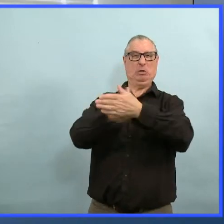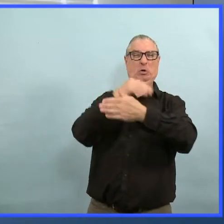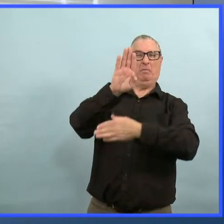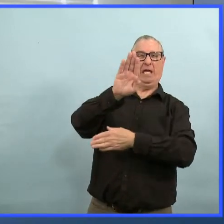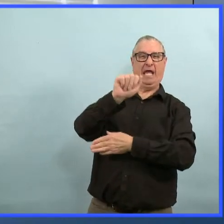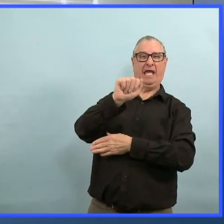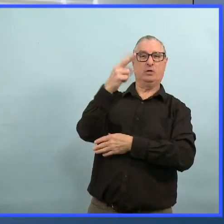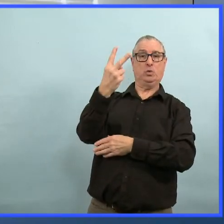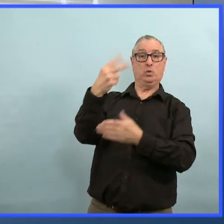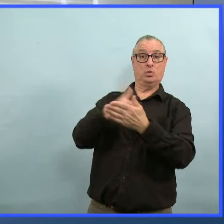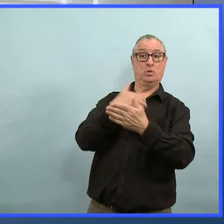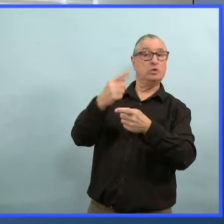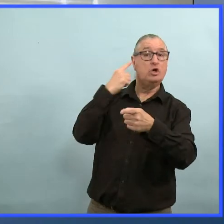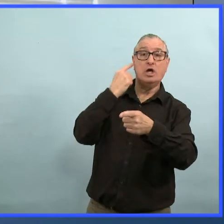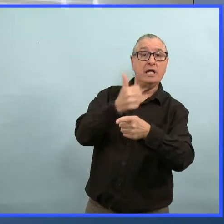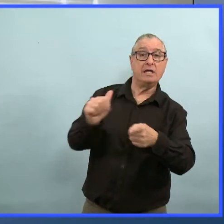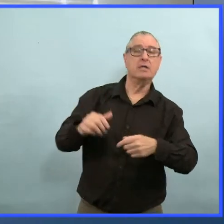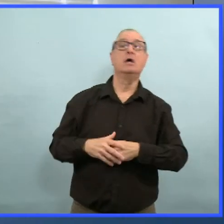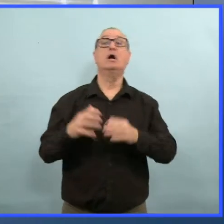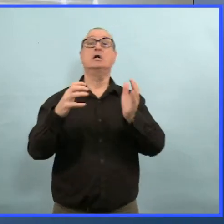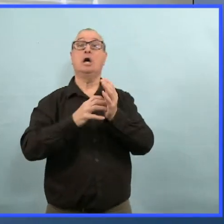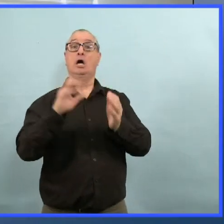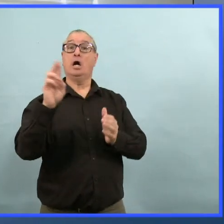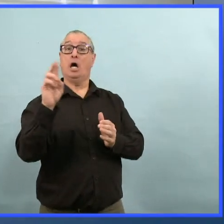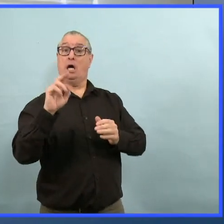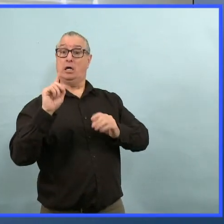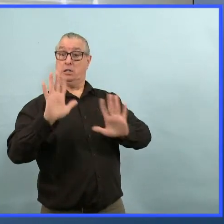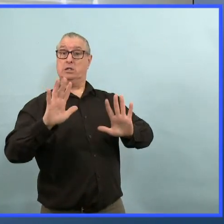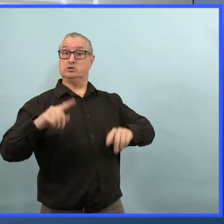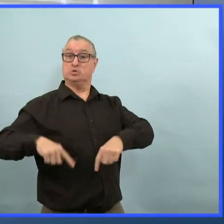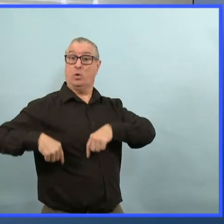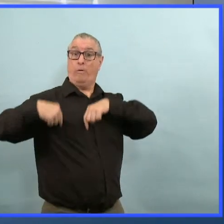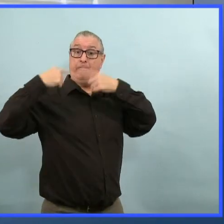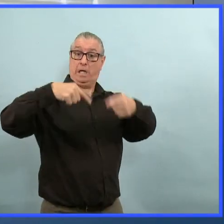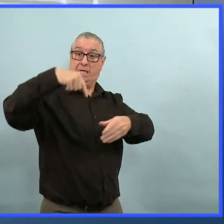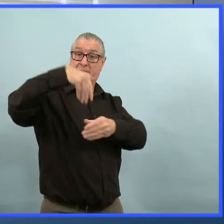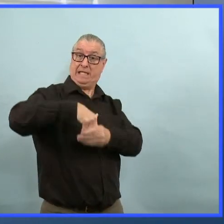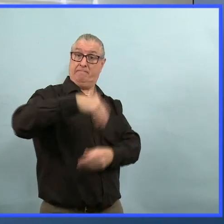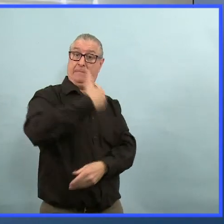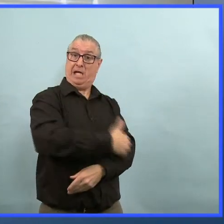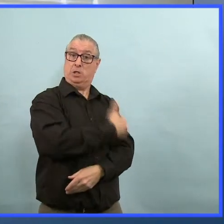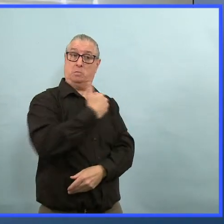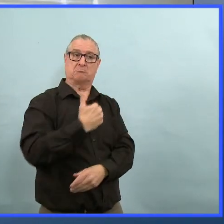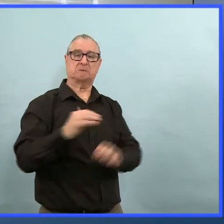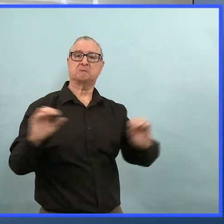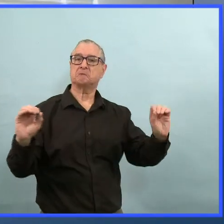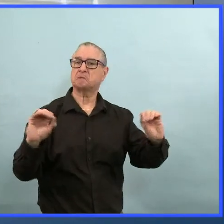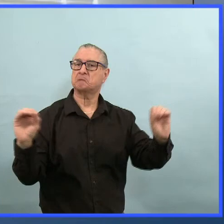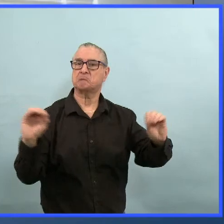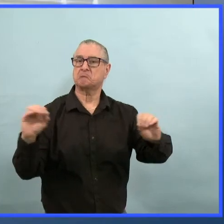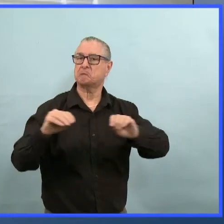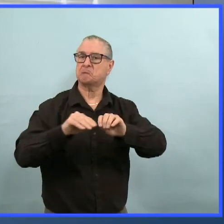transmission in manitoba at this point there's you know suggestion that this is more transmissible